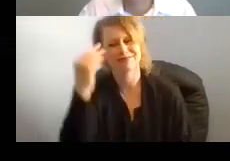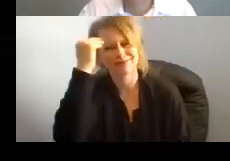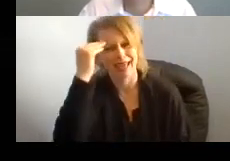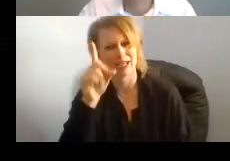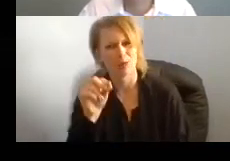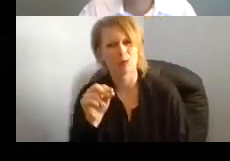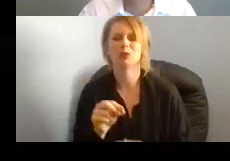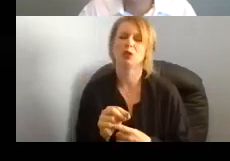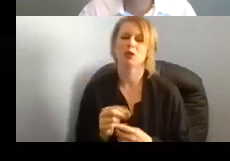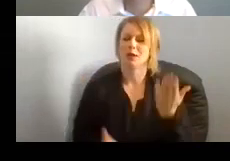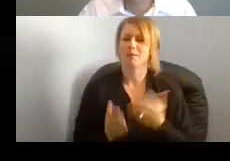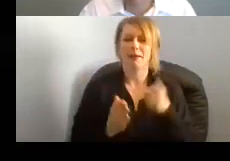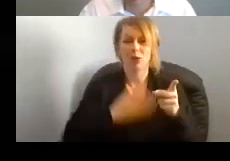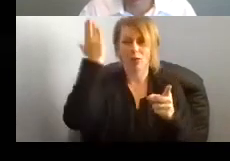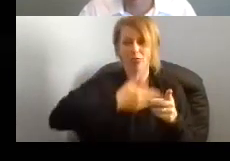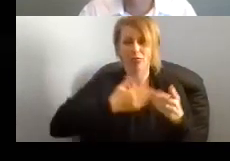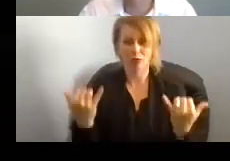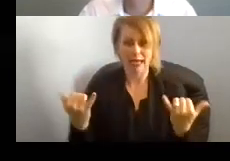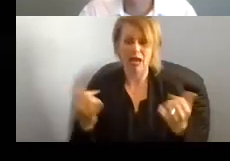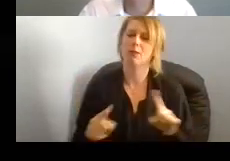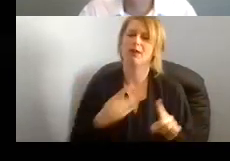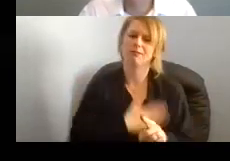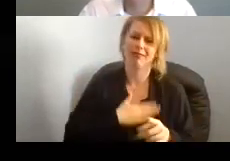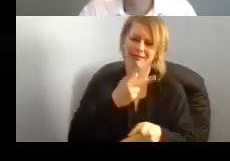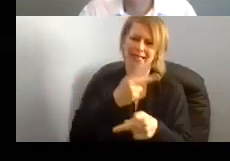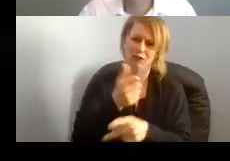You may not recognize it yet. So please take care of yourself so that